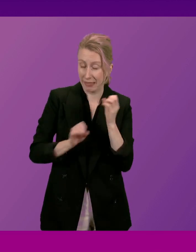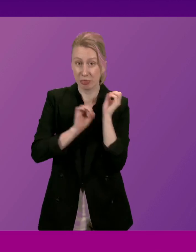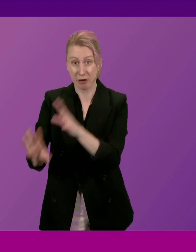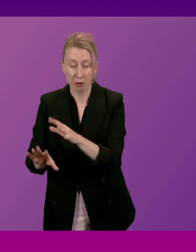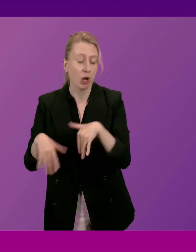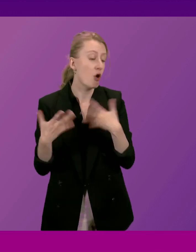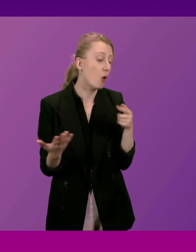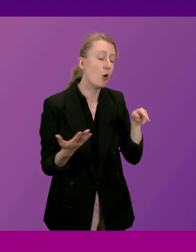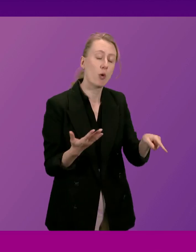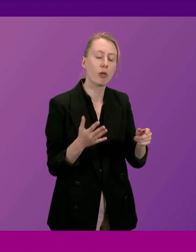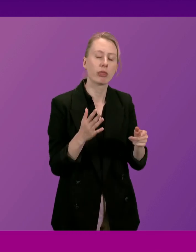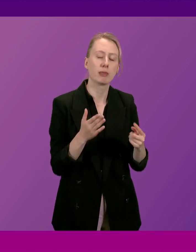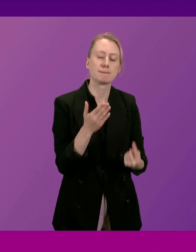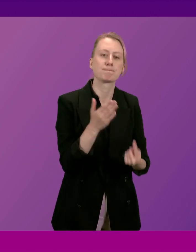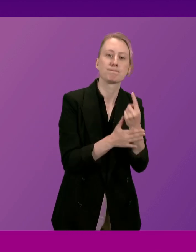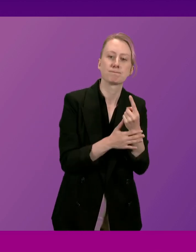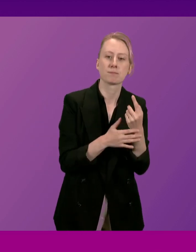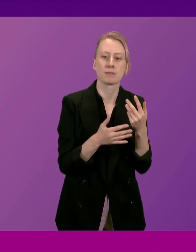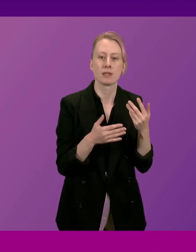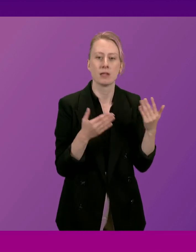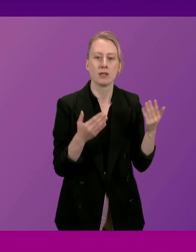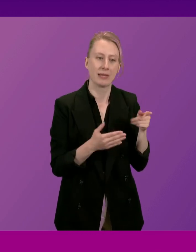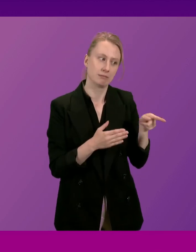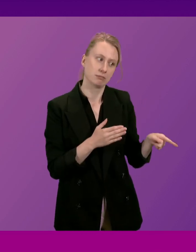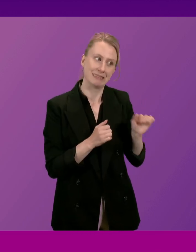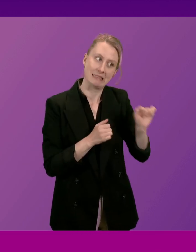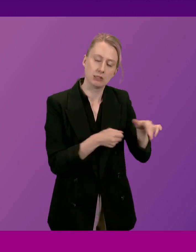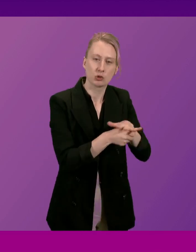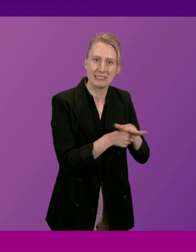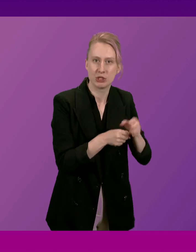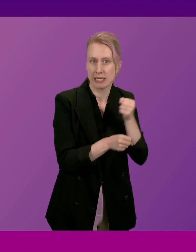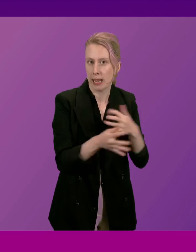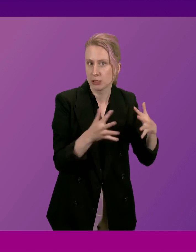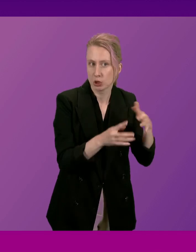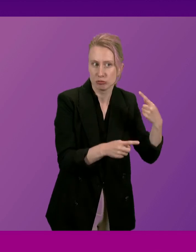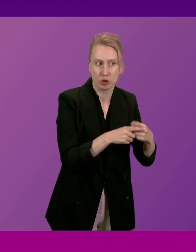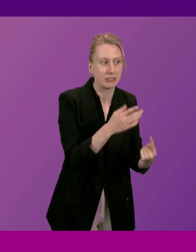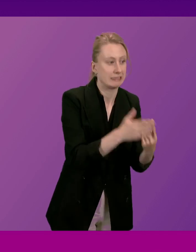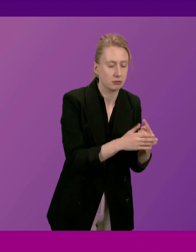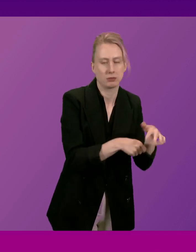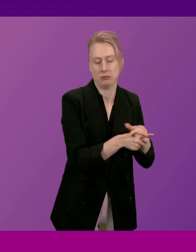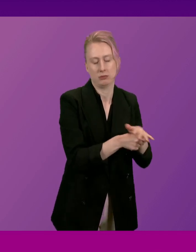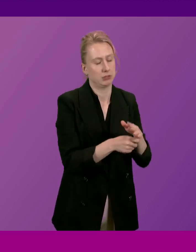took place at Glasgow Cross, on the boundary of Mr Mason’s constituency, are totally unacceptable.